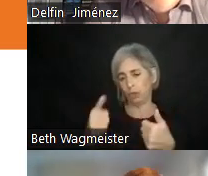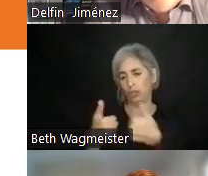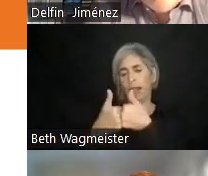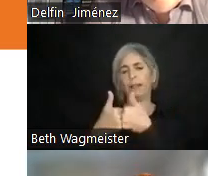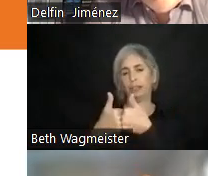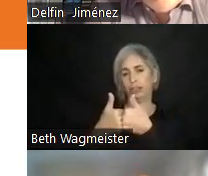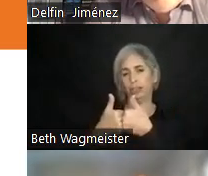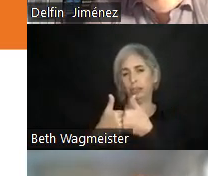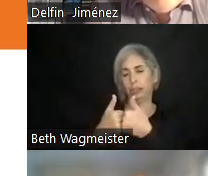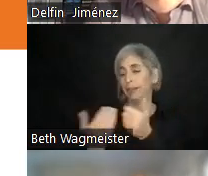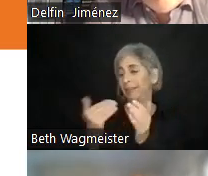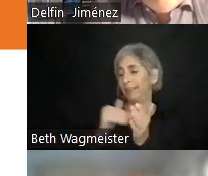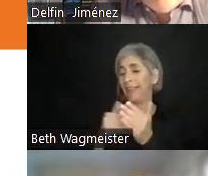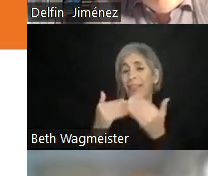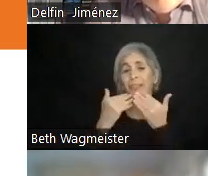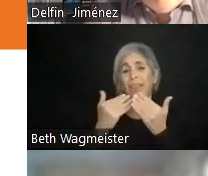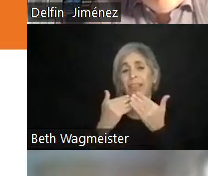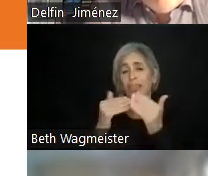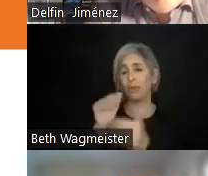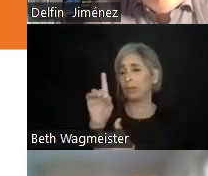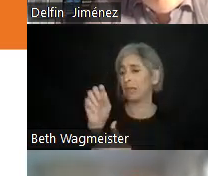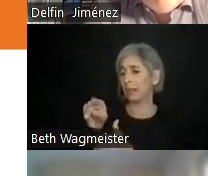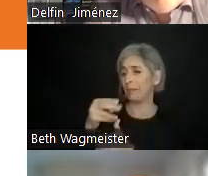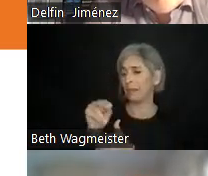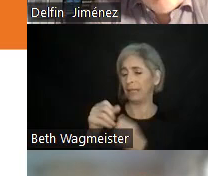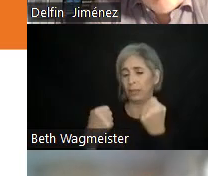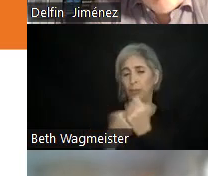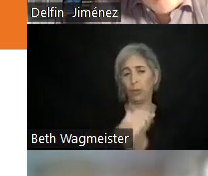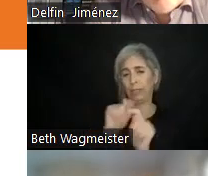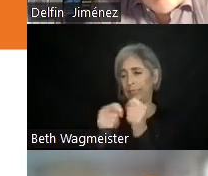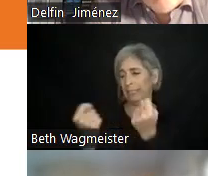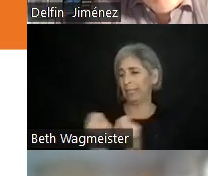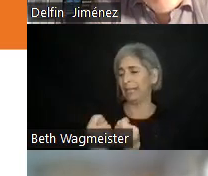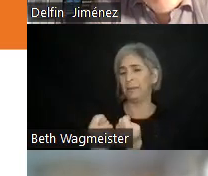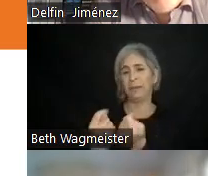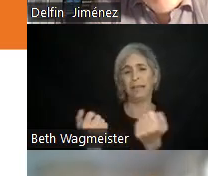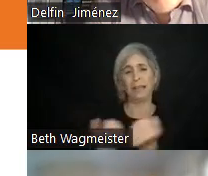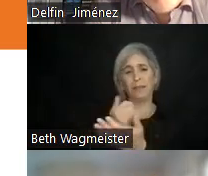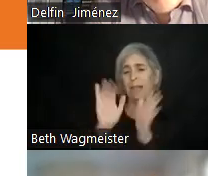Once again I want to thank Delfin and our support team. And everyone have a lovely day. Bye bye.